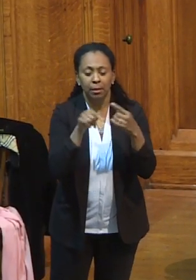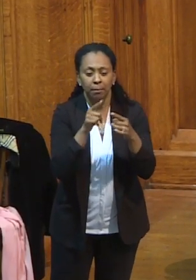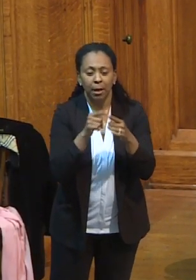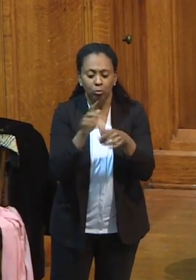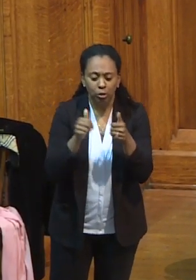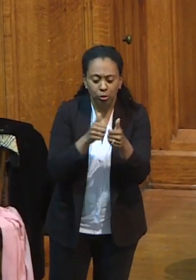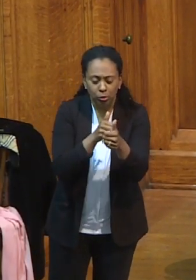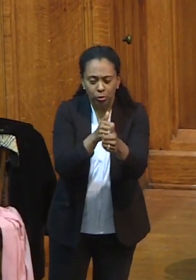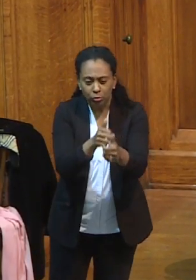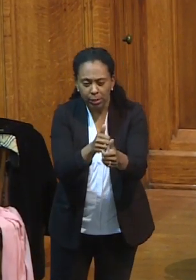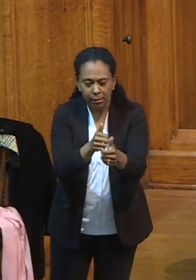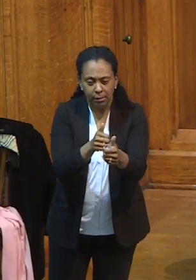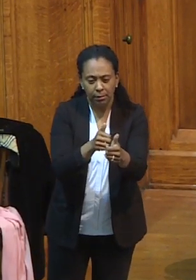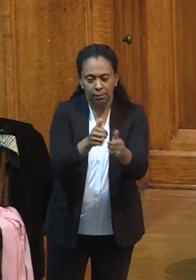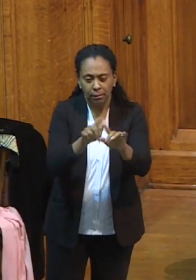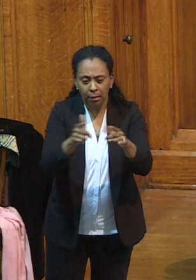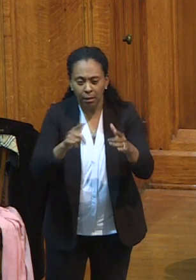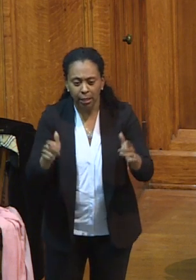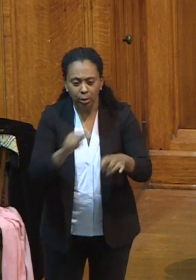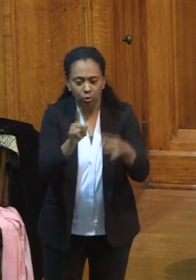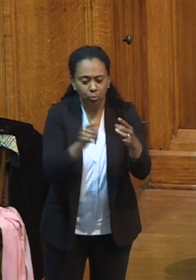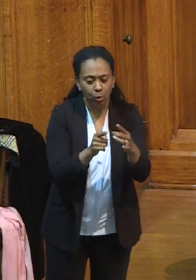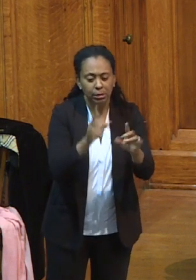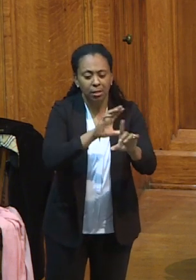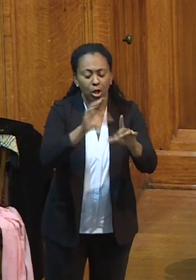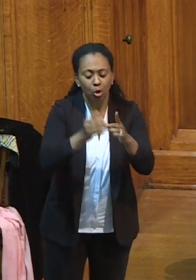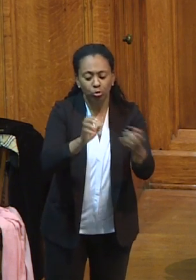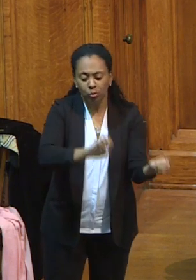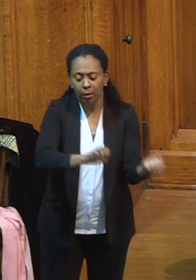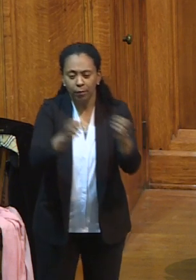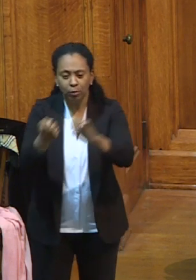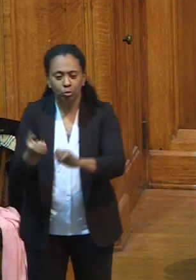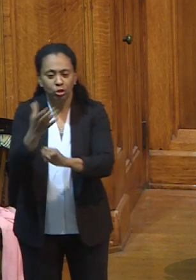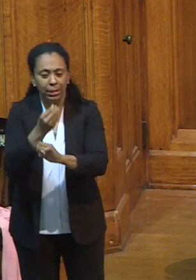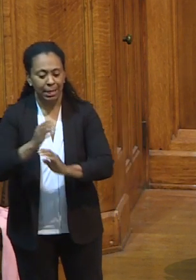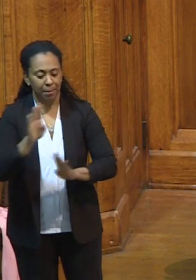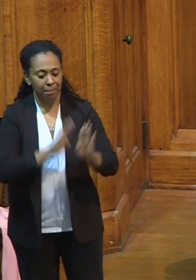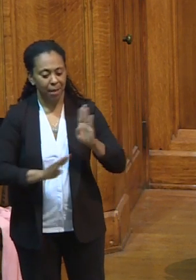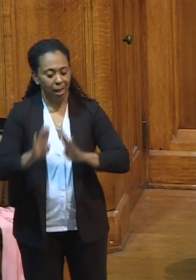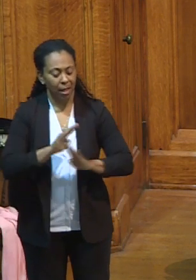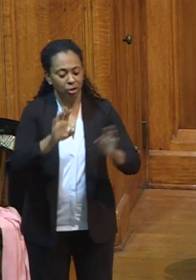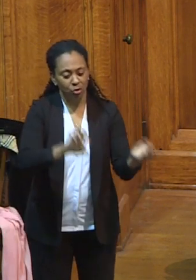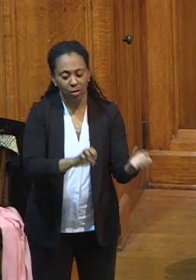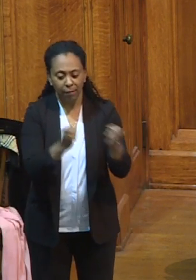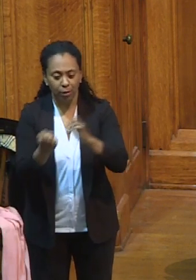and I guess cultural evolution and biological evolution of language.